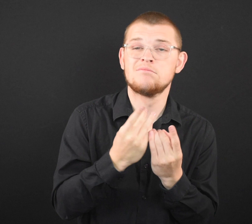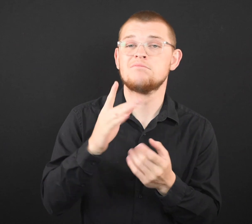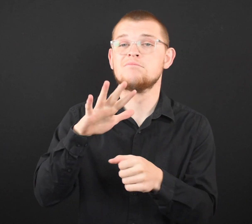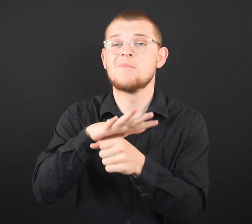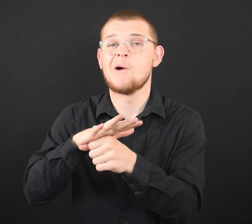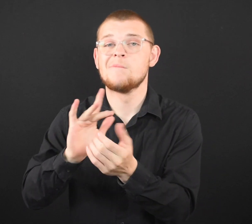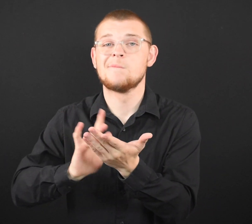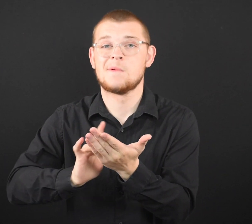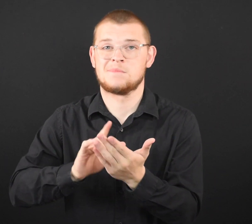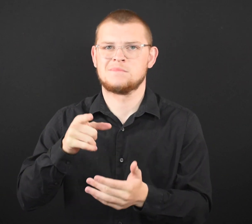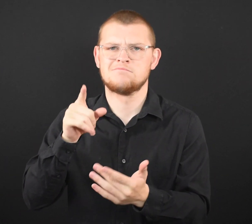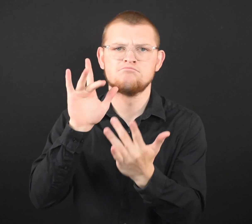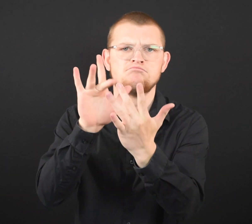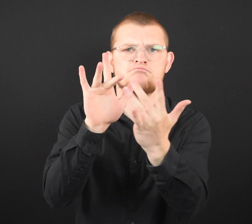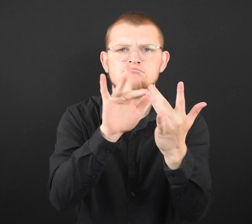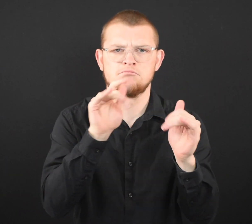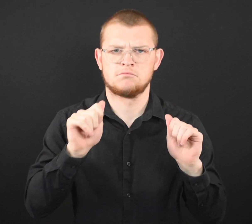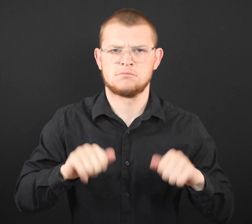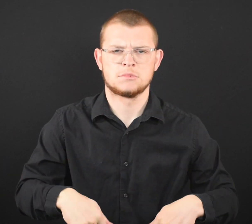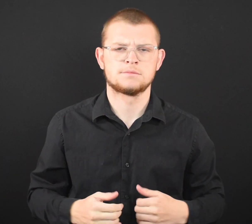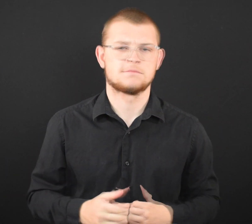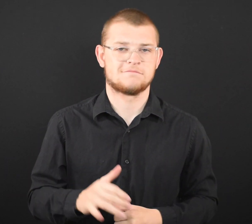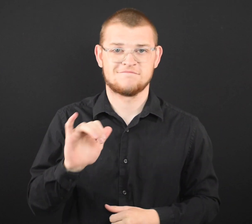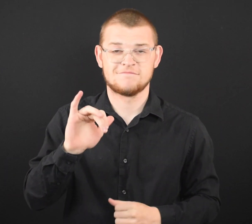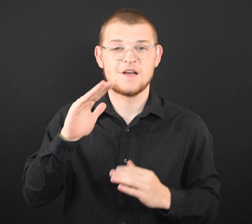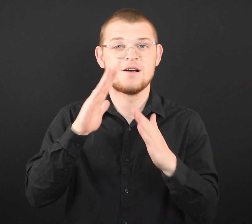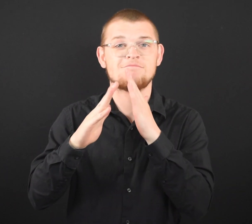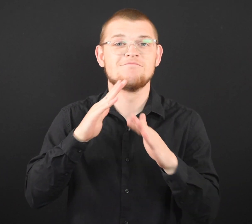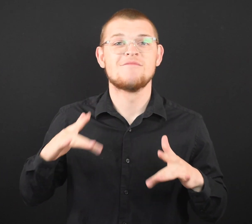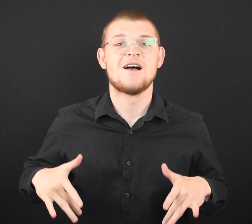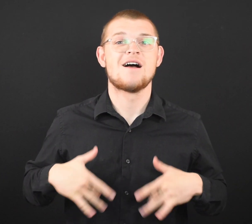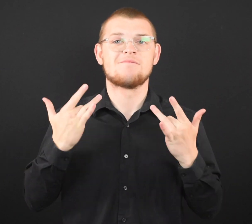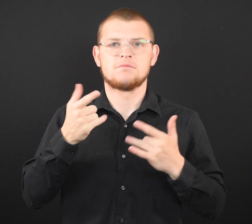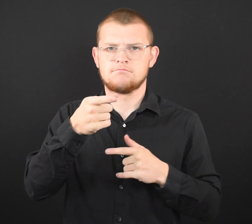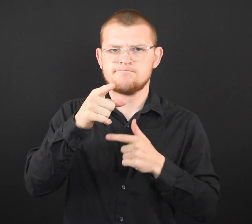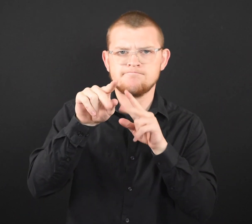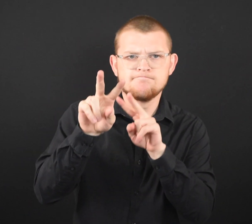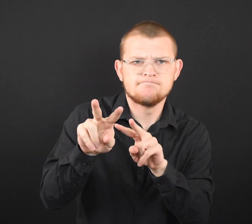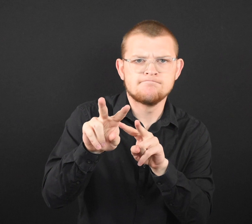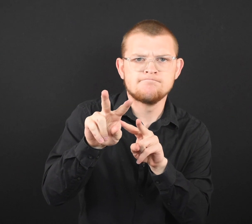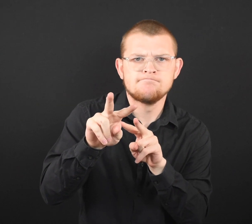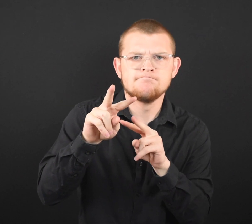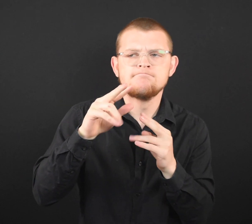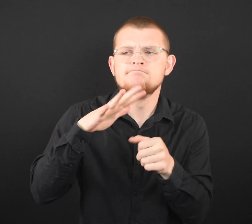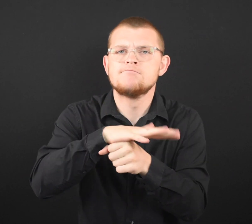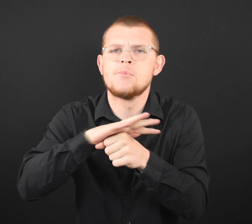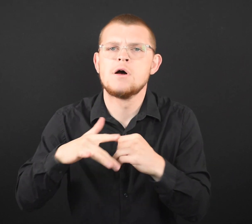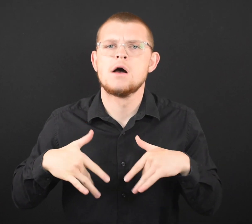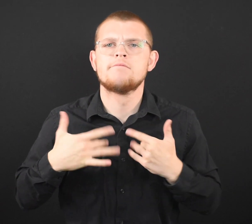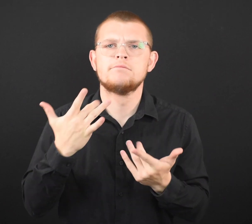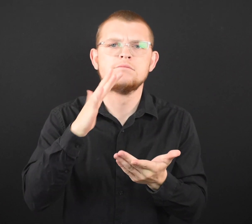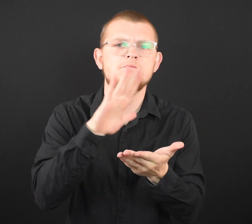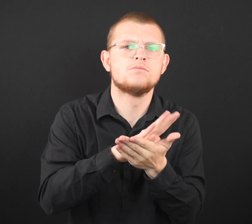public health department, or a local pharmacy. ○ Community Events: Watch for local events at